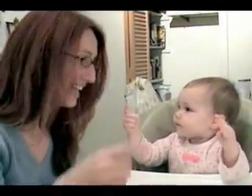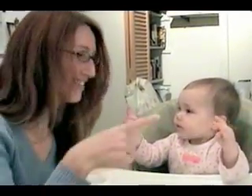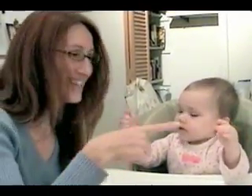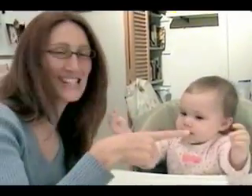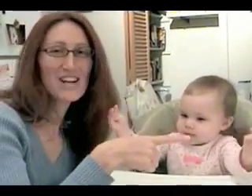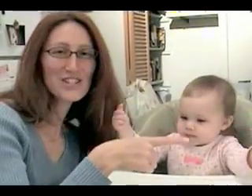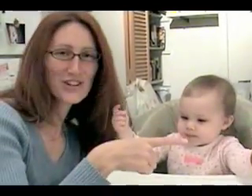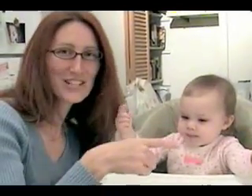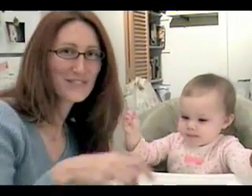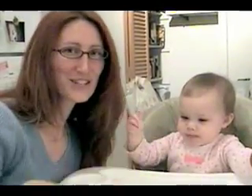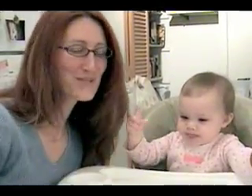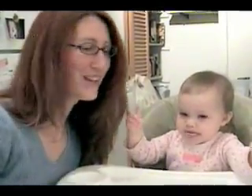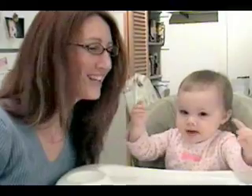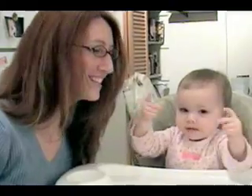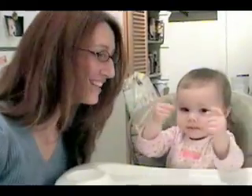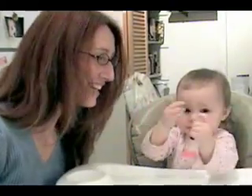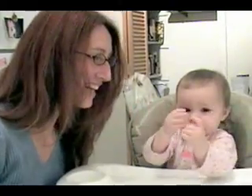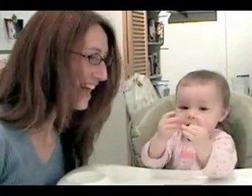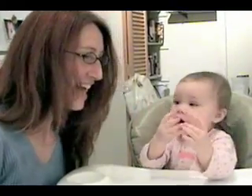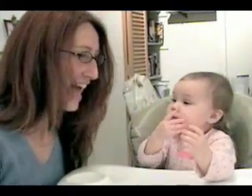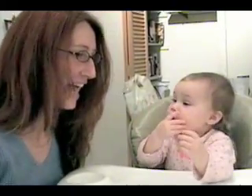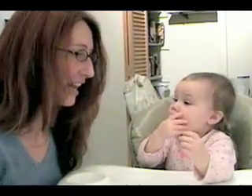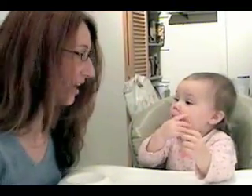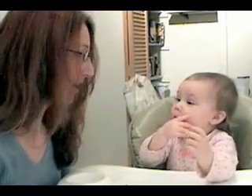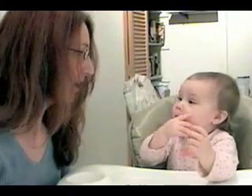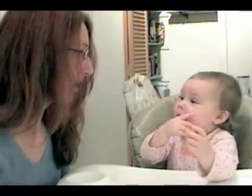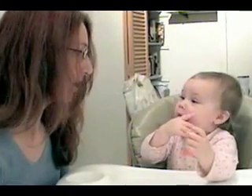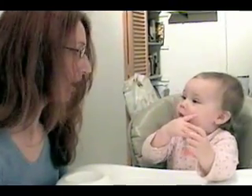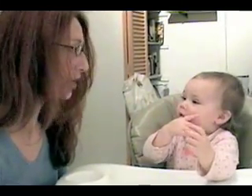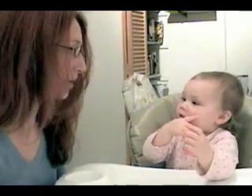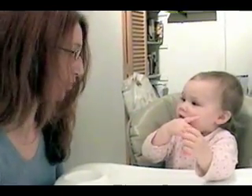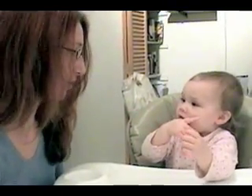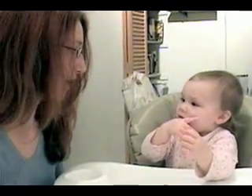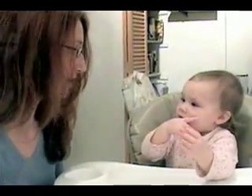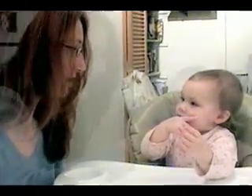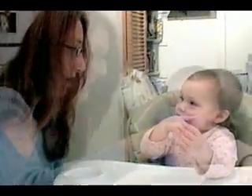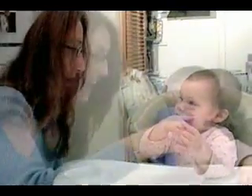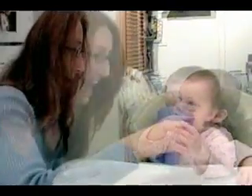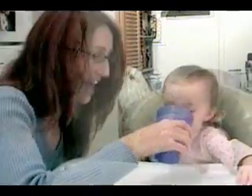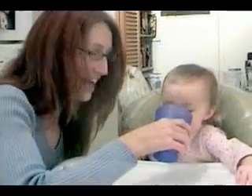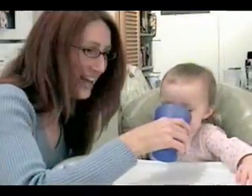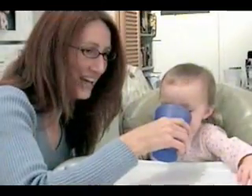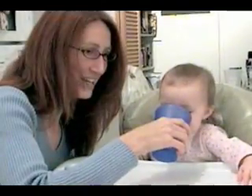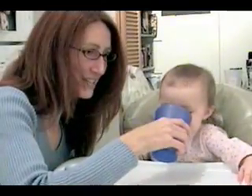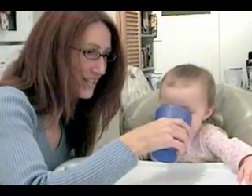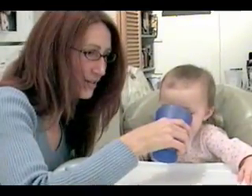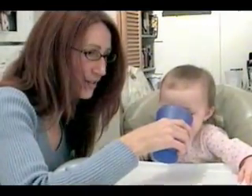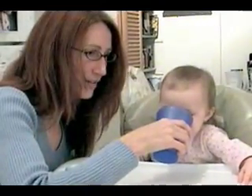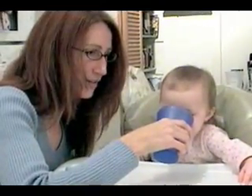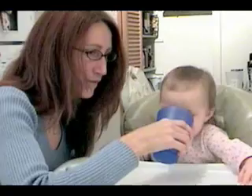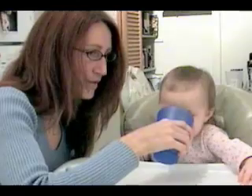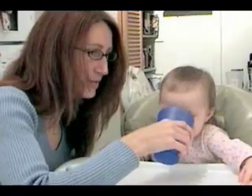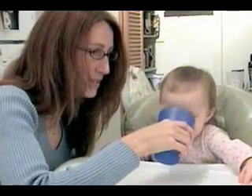KIWI! See how she is trying to finger spell it. Good! Water, you want more water? and